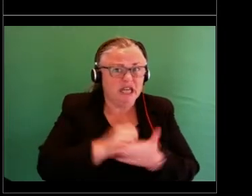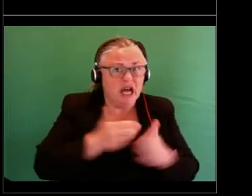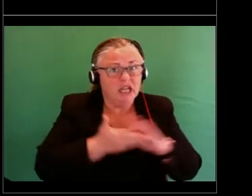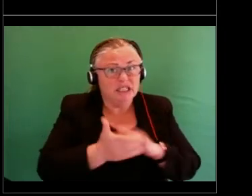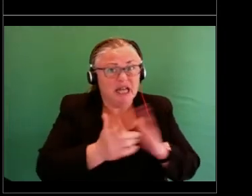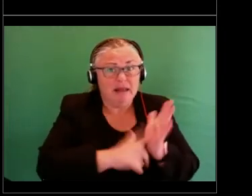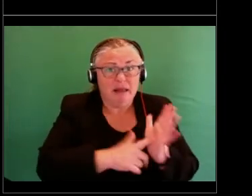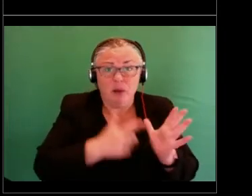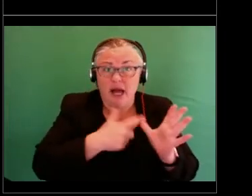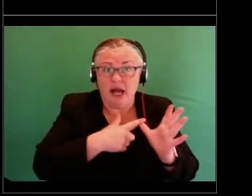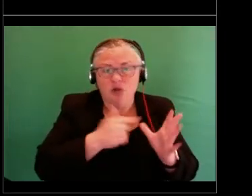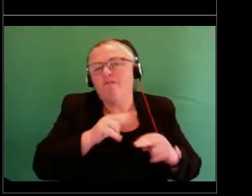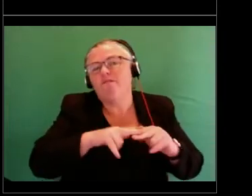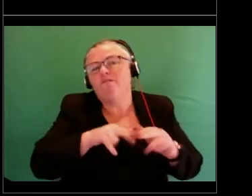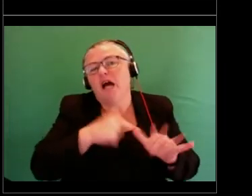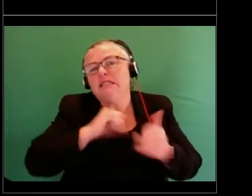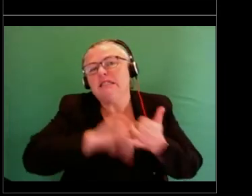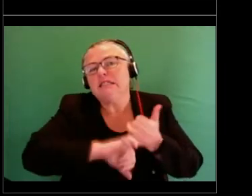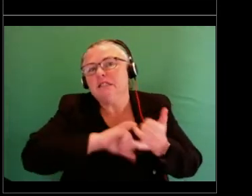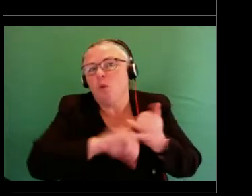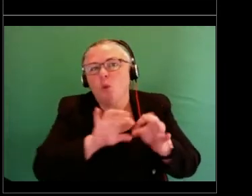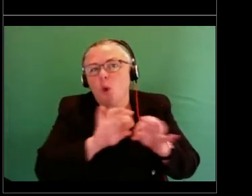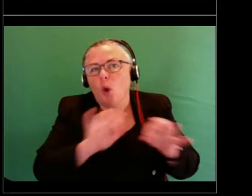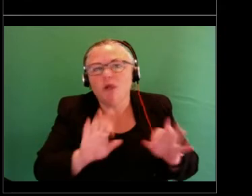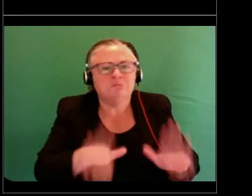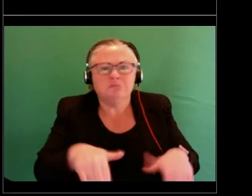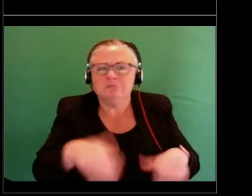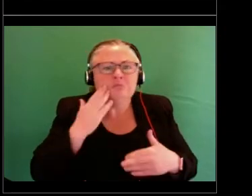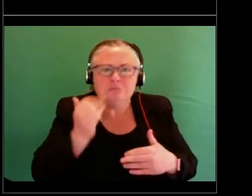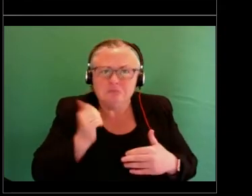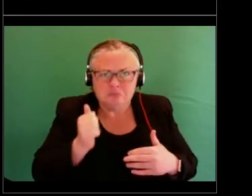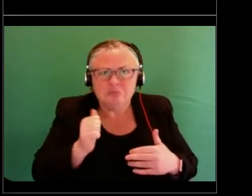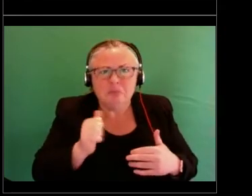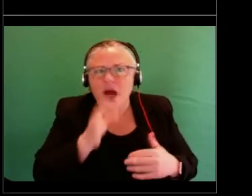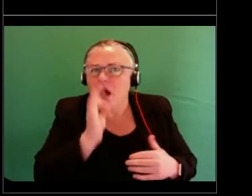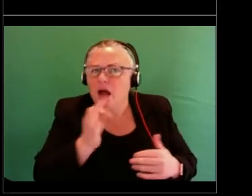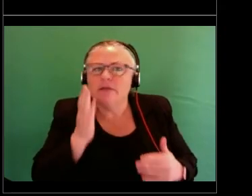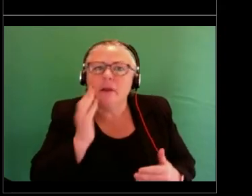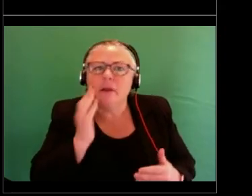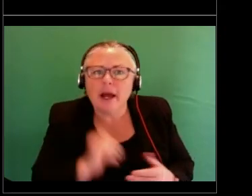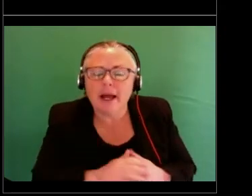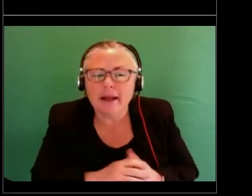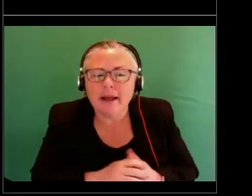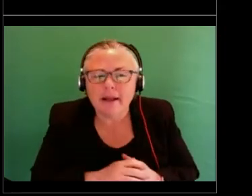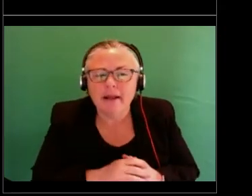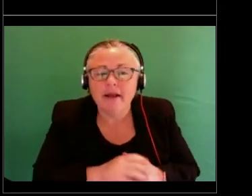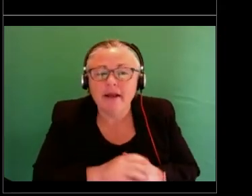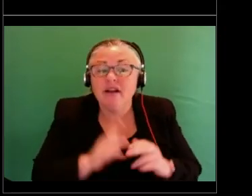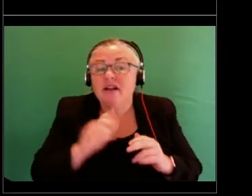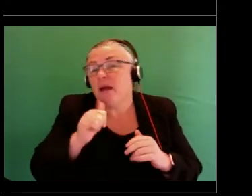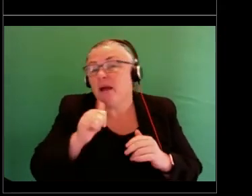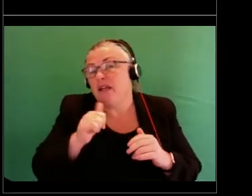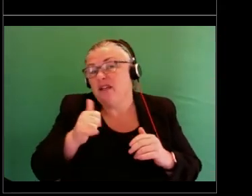CLE regarding this, that's something that we can start planning for in the future. So that's all from me.